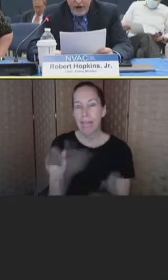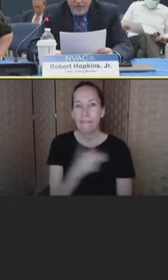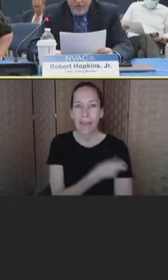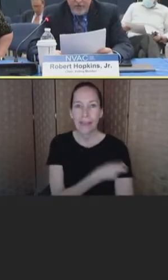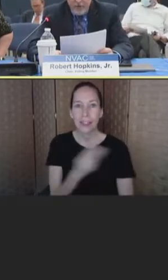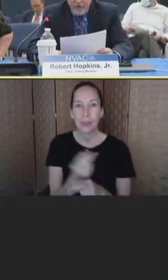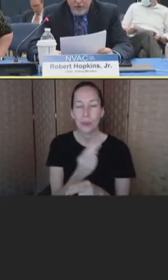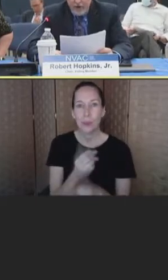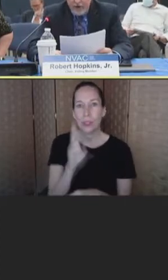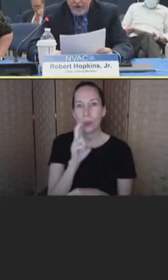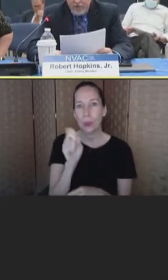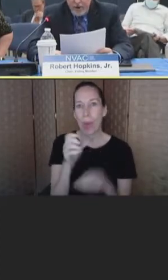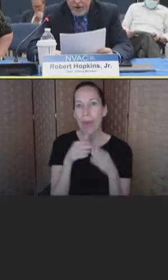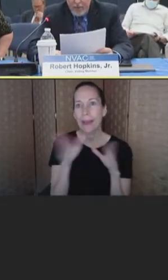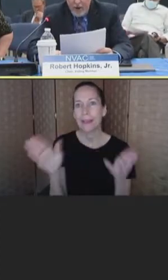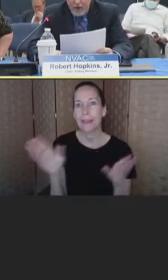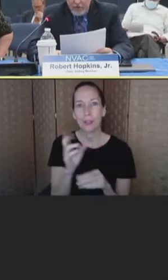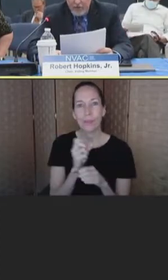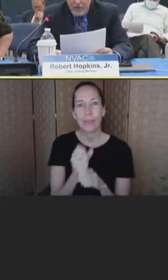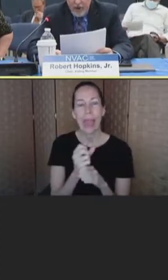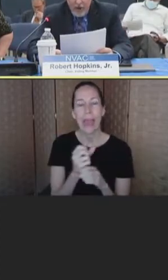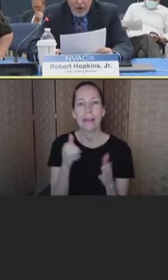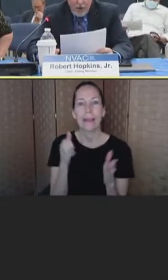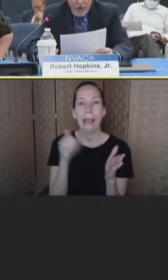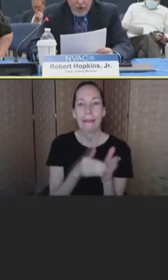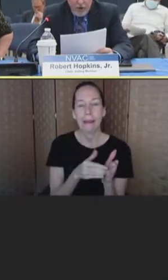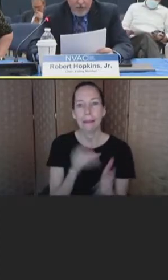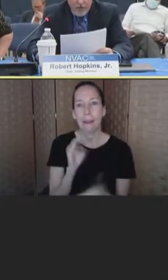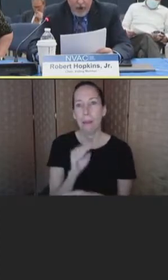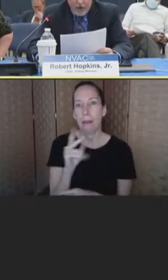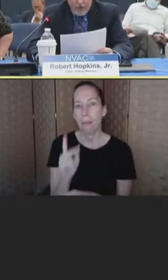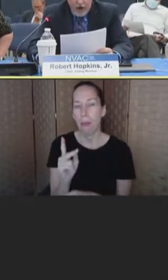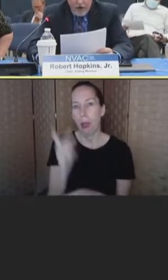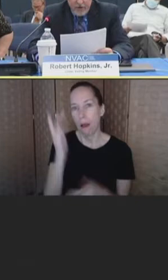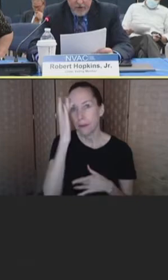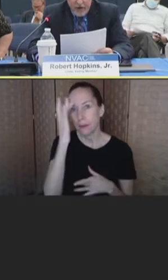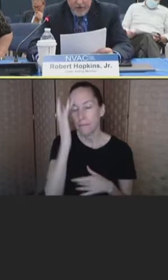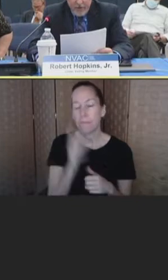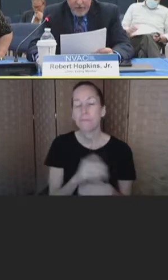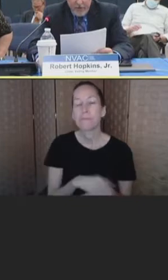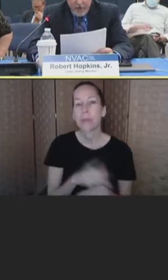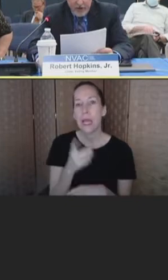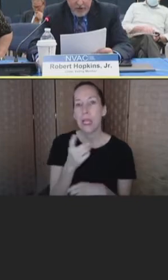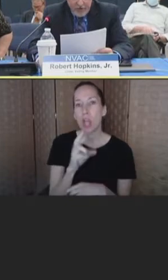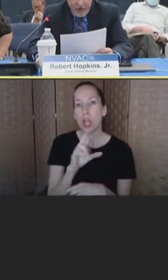States to protect against monkeypox. We'll hear from Dr. Jonathan Duffy from the CDC,